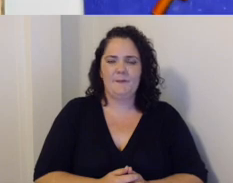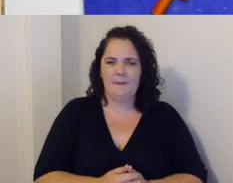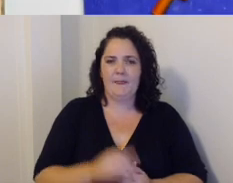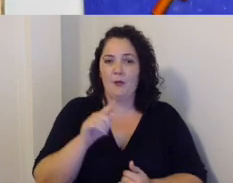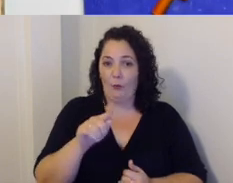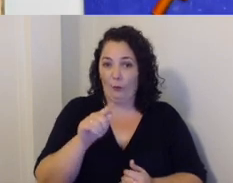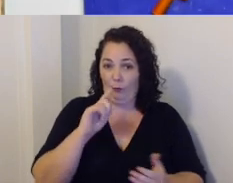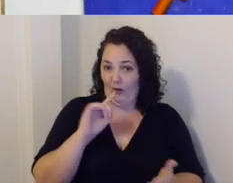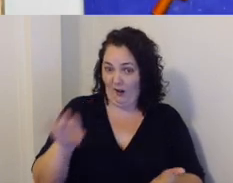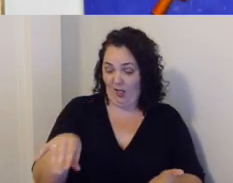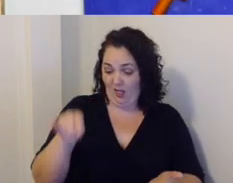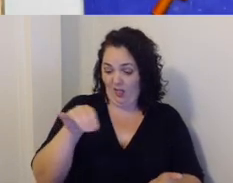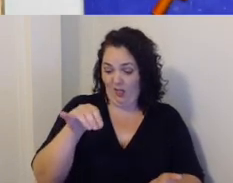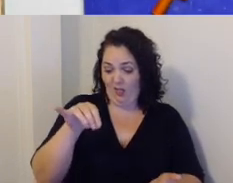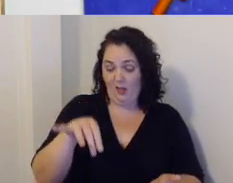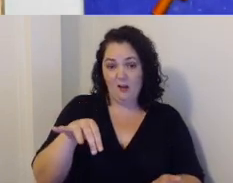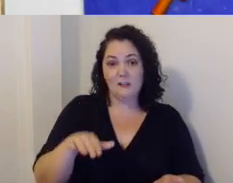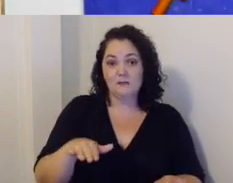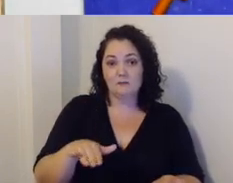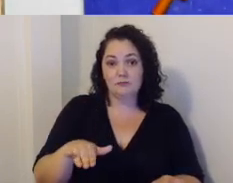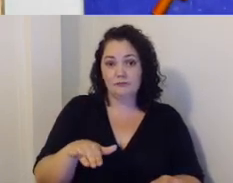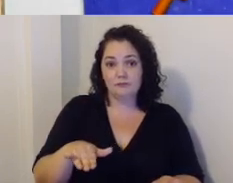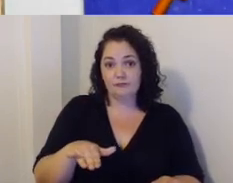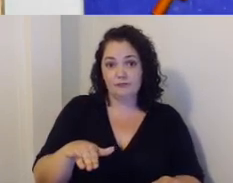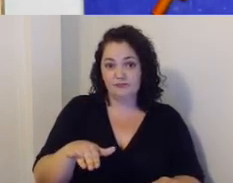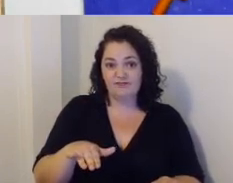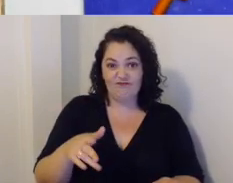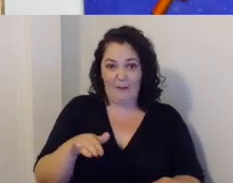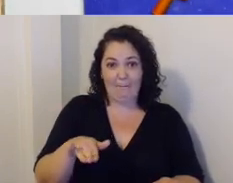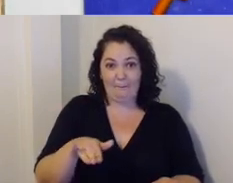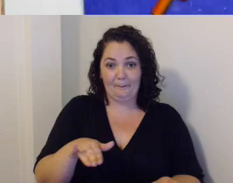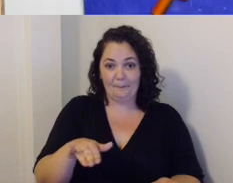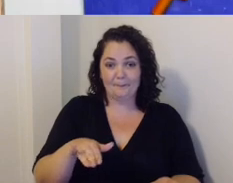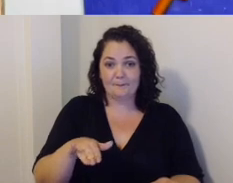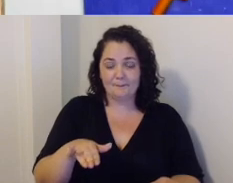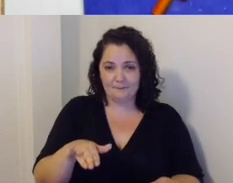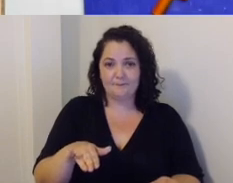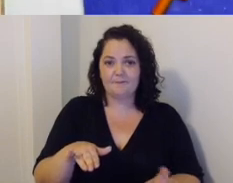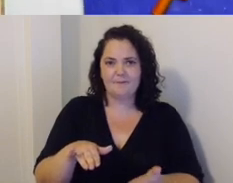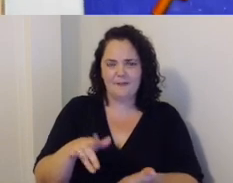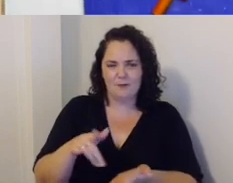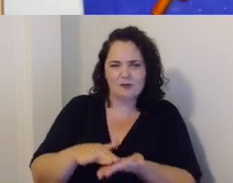and then softly massage rub that paper, get nice and tactile with it, rub that dry ground into the